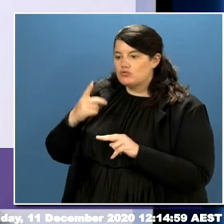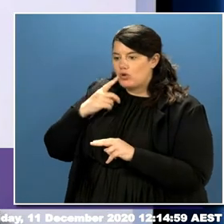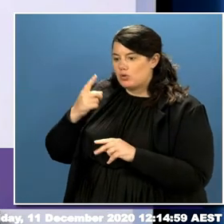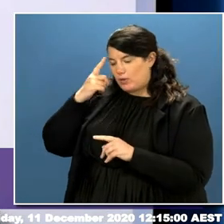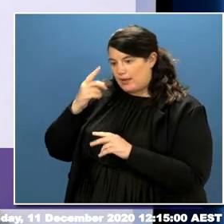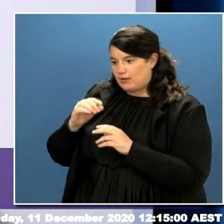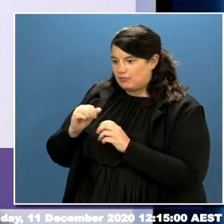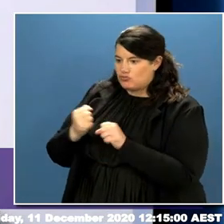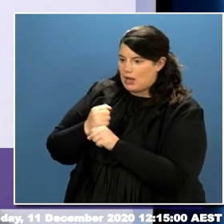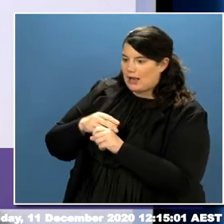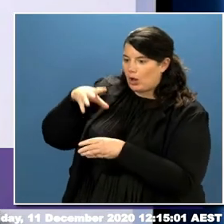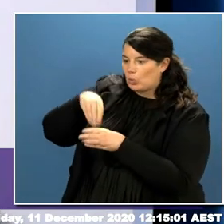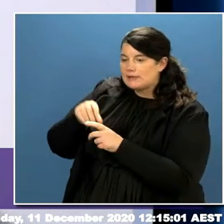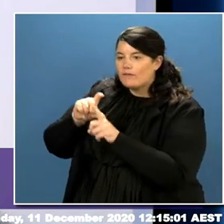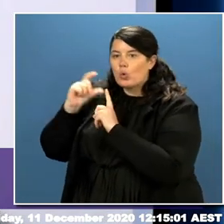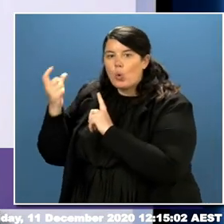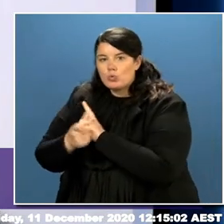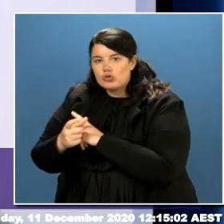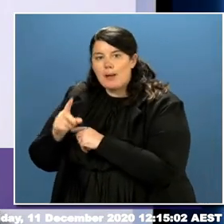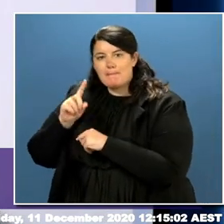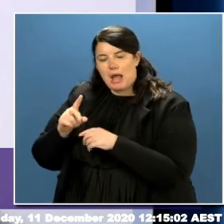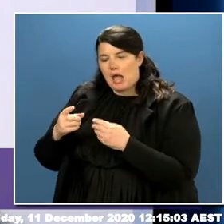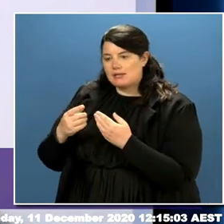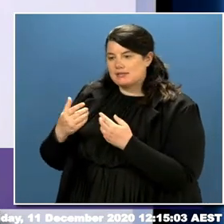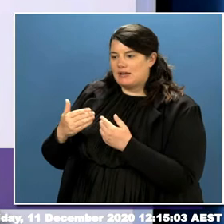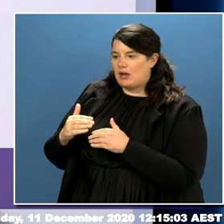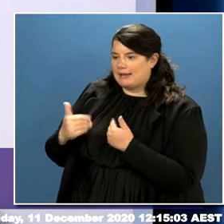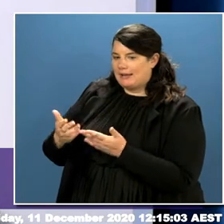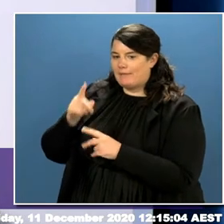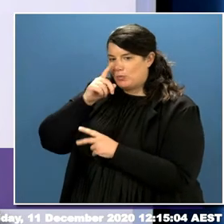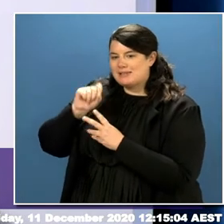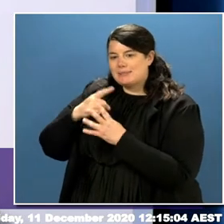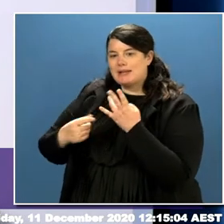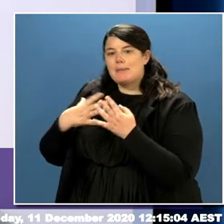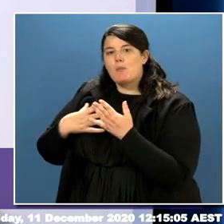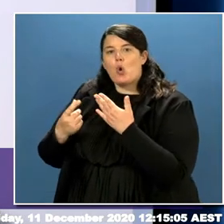but cultures that will open up employment opportunities for people with disability?